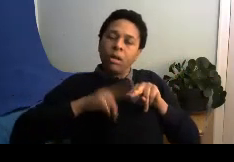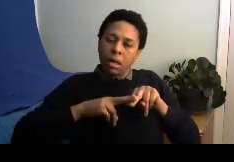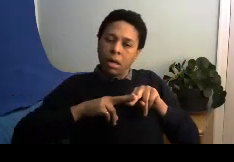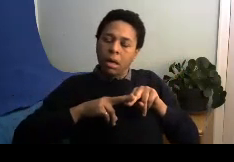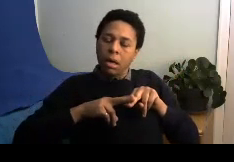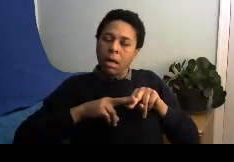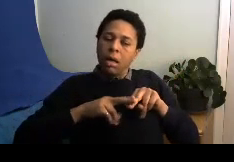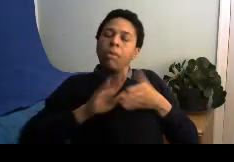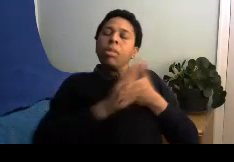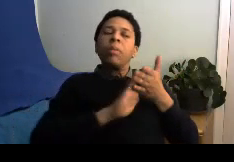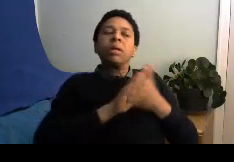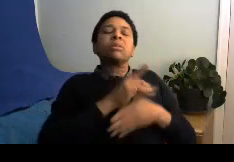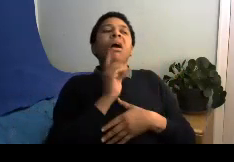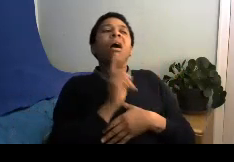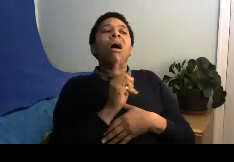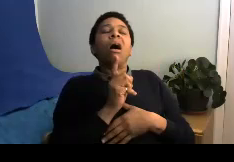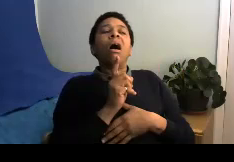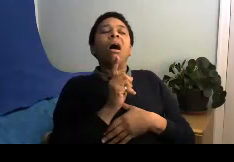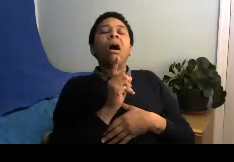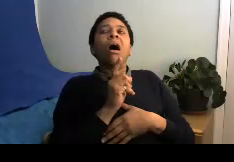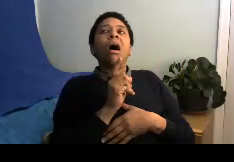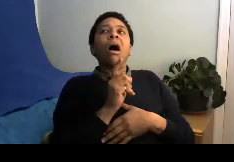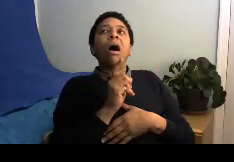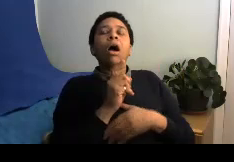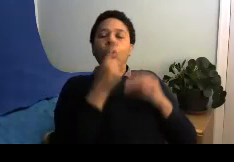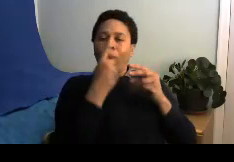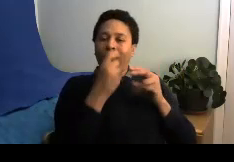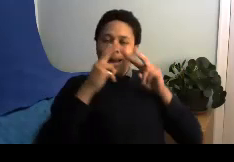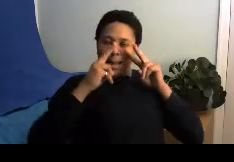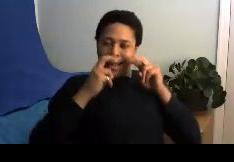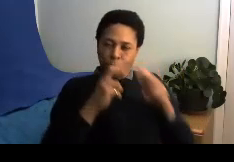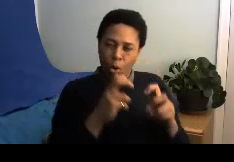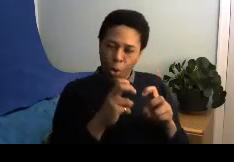to, perhaps explore the same subjects that I still had to go